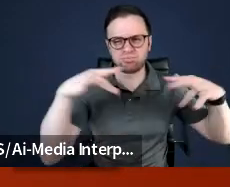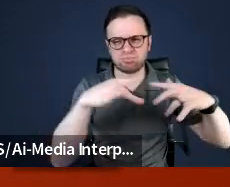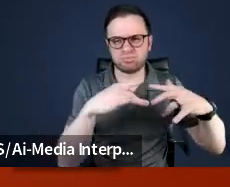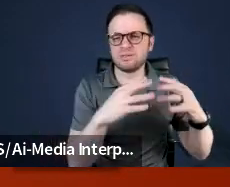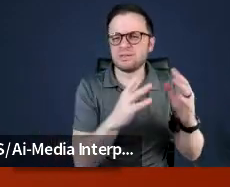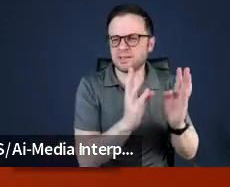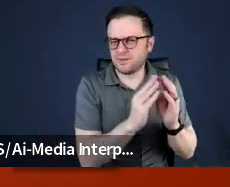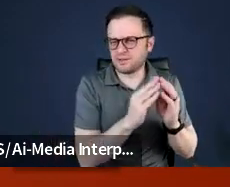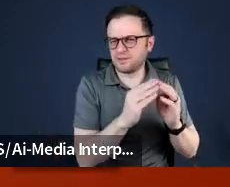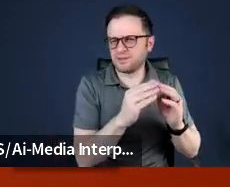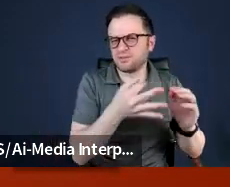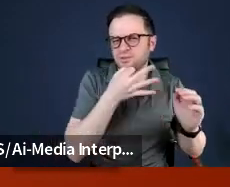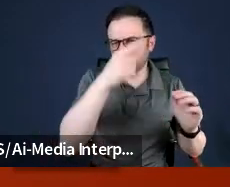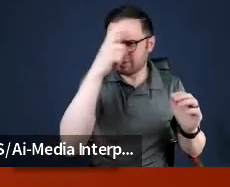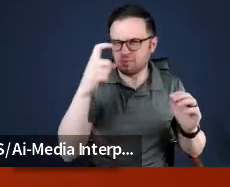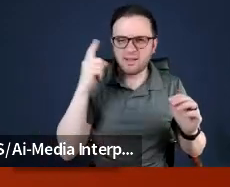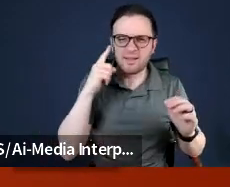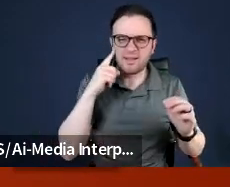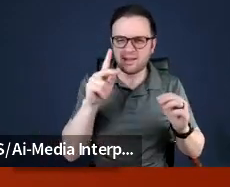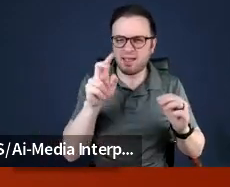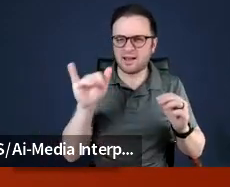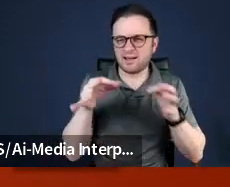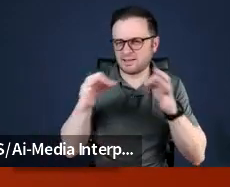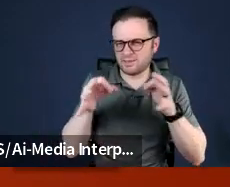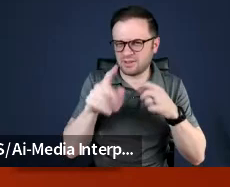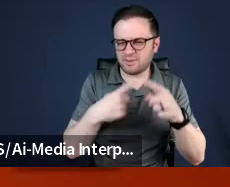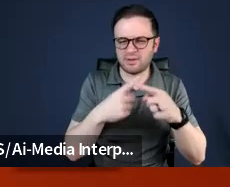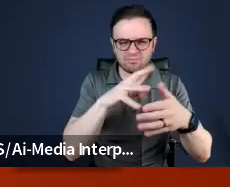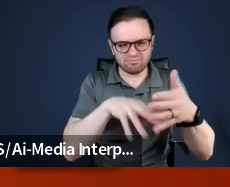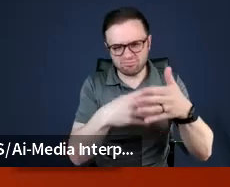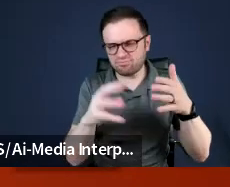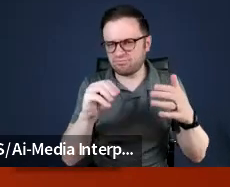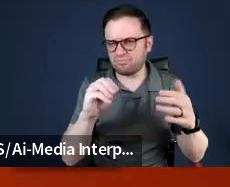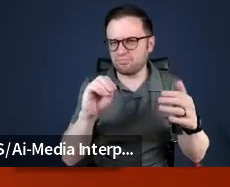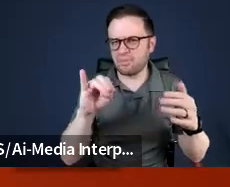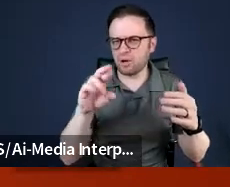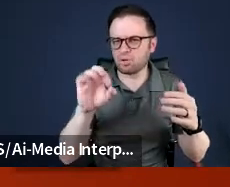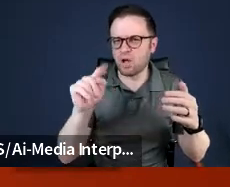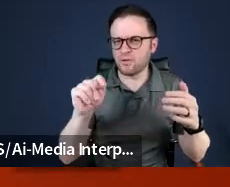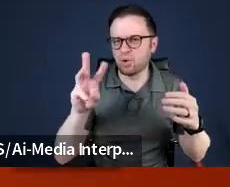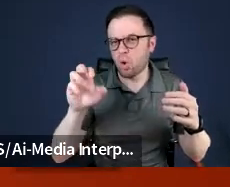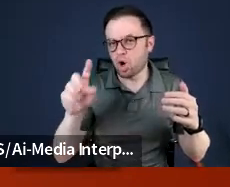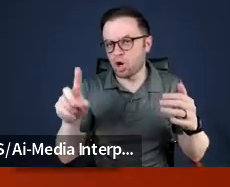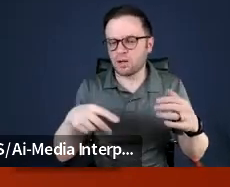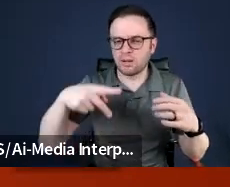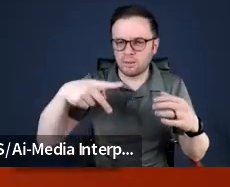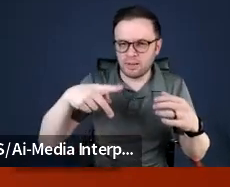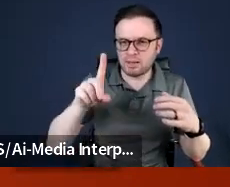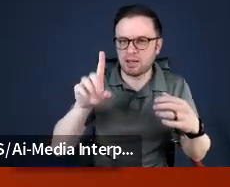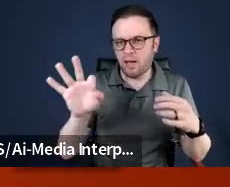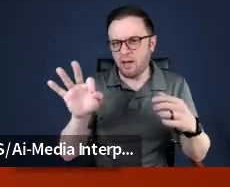? Definitely, especially the document accessibility, that when I'm pretty sure will be in July after our convention this summer.